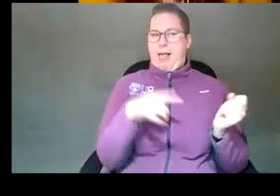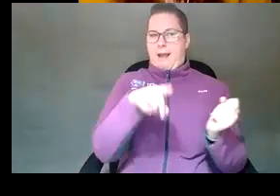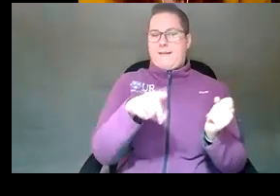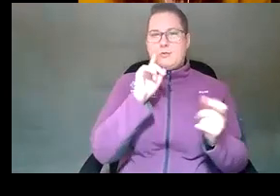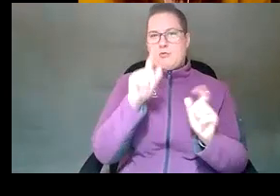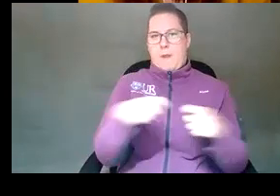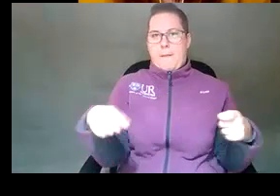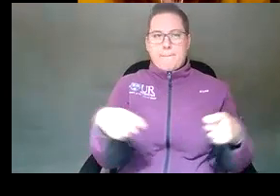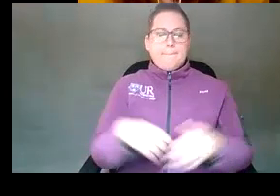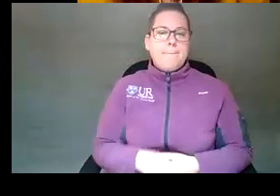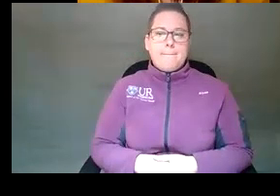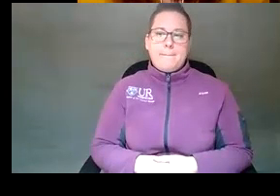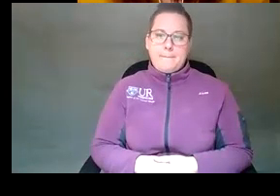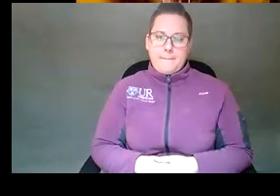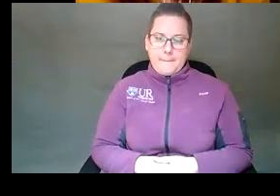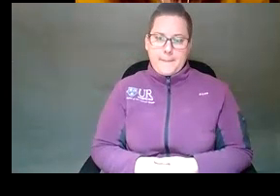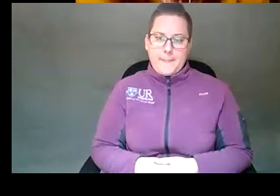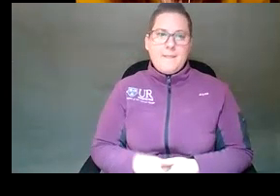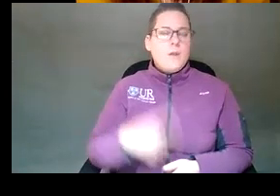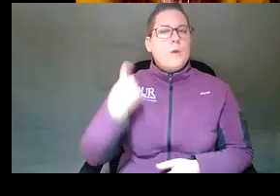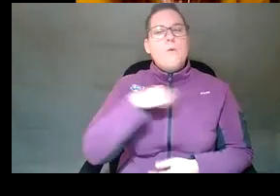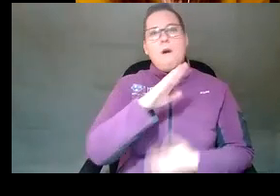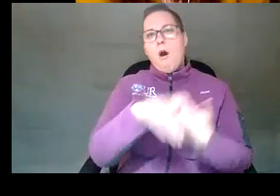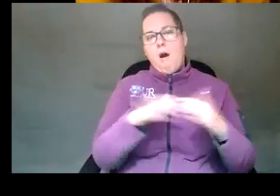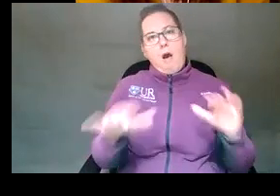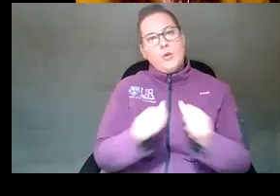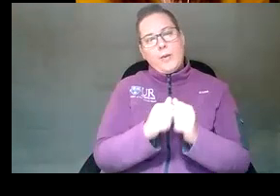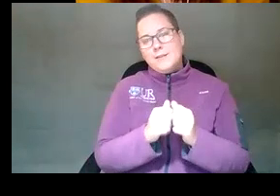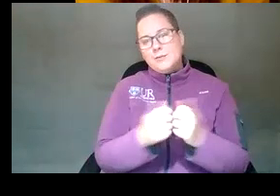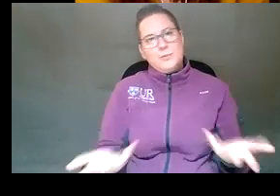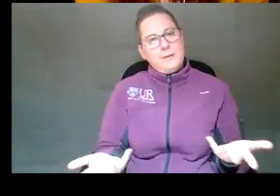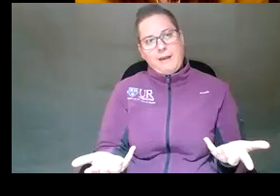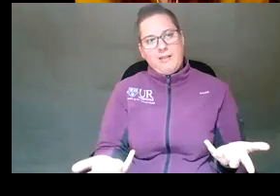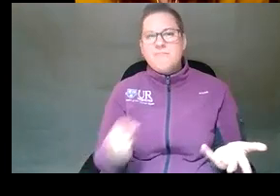just really that we're all in this together and so the this person really noted that everyone